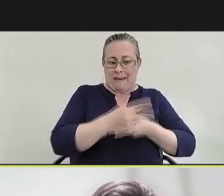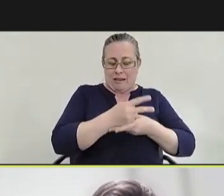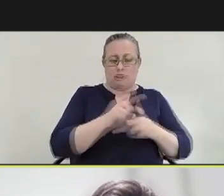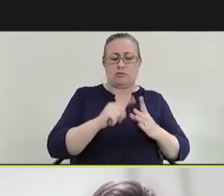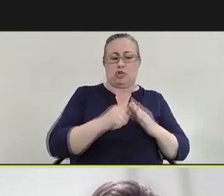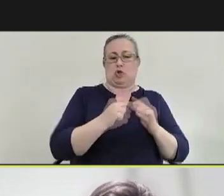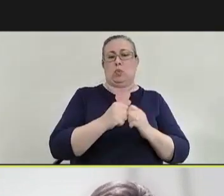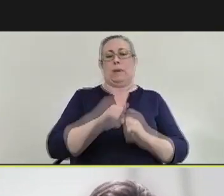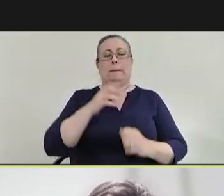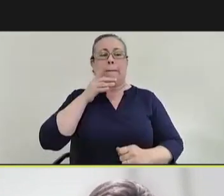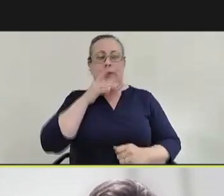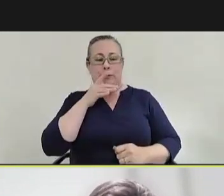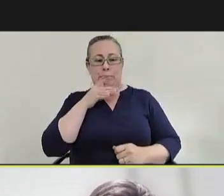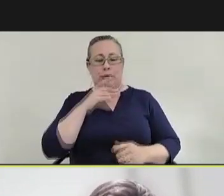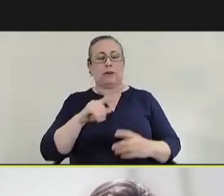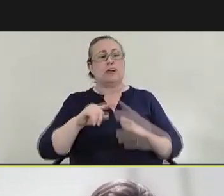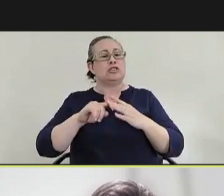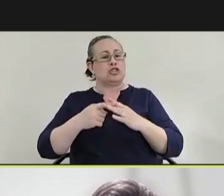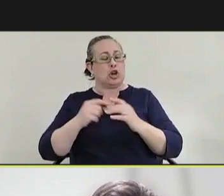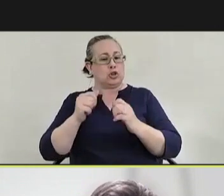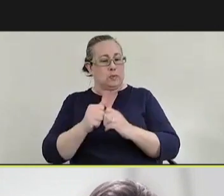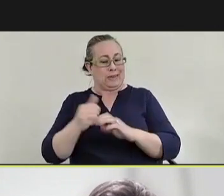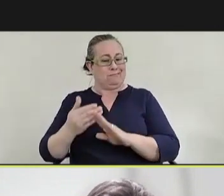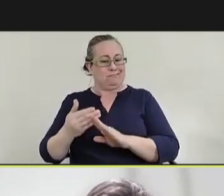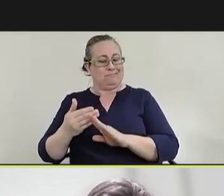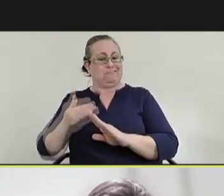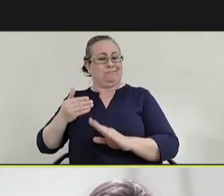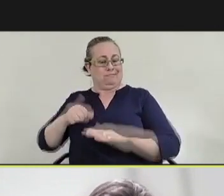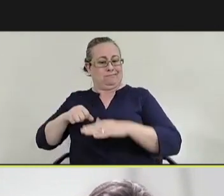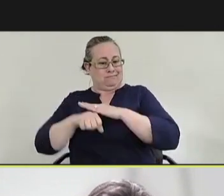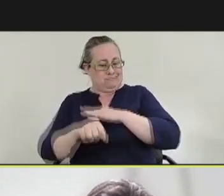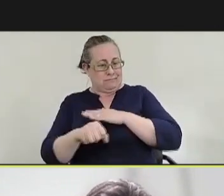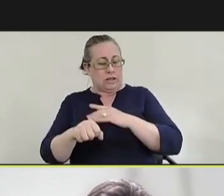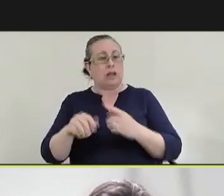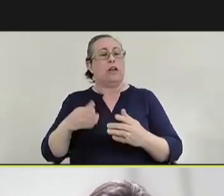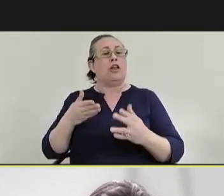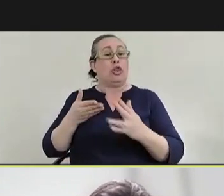and it starts with antenatal care all the way through the delivery and those very,